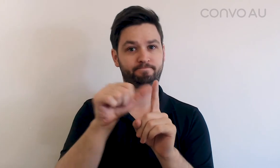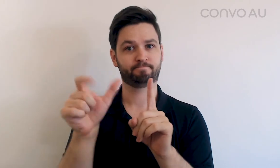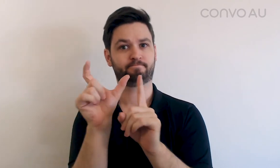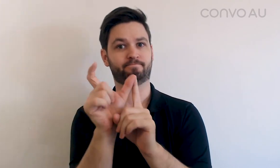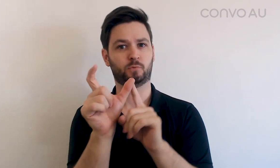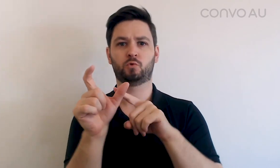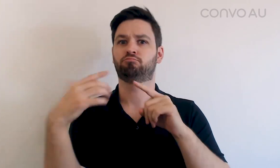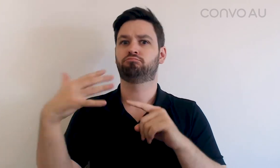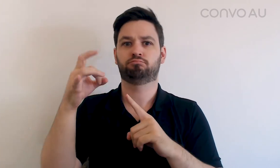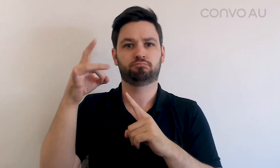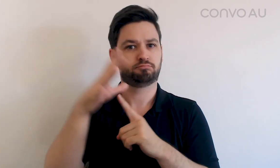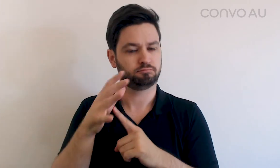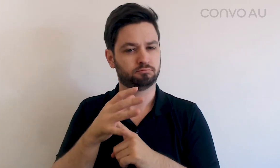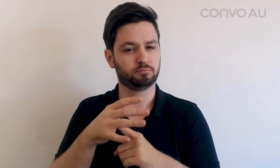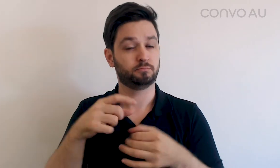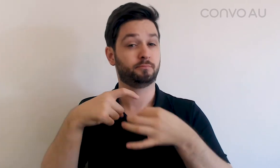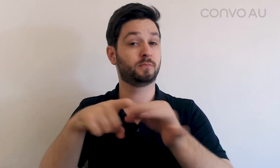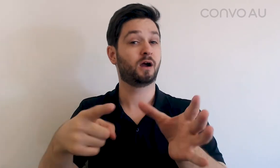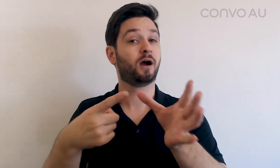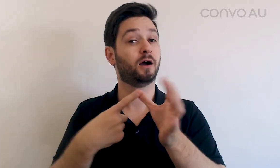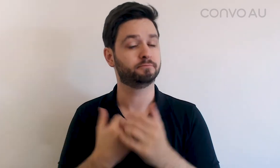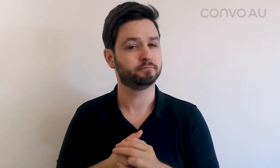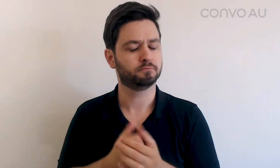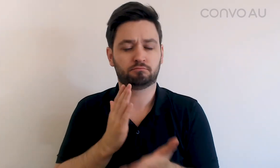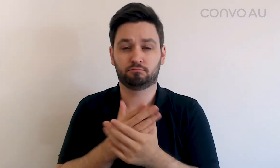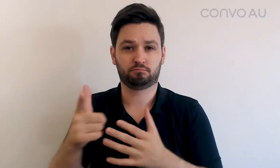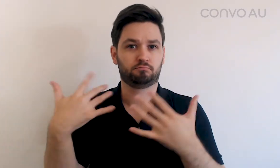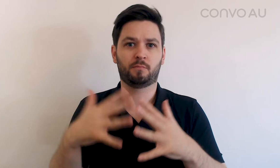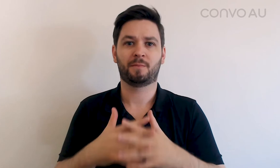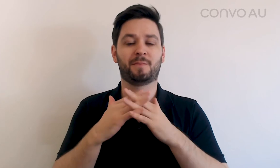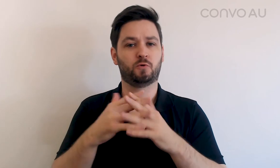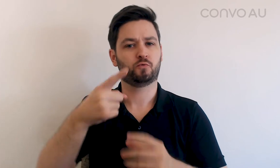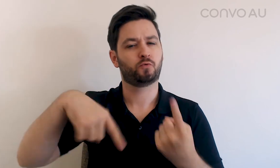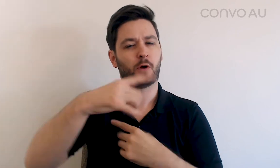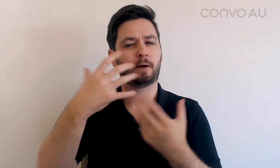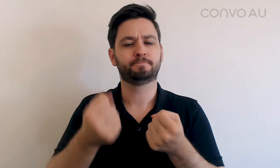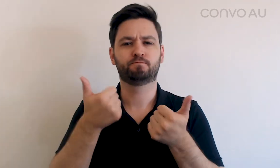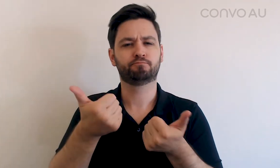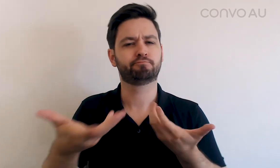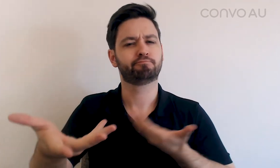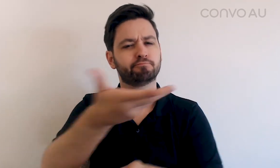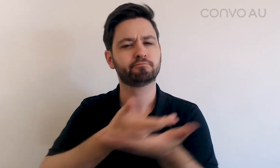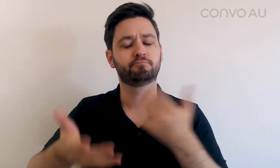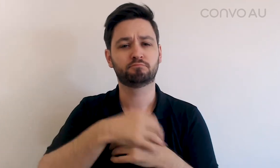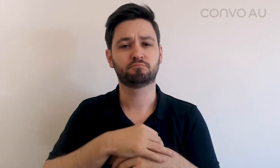we will dedicate time to answer any questions you may have. We recognise it is important to be able to ask questions,